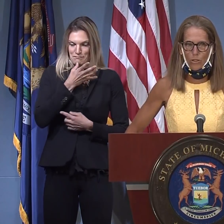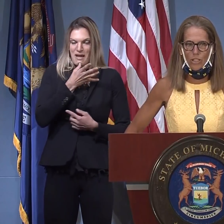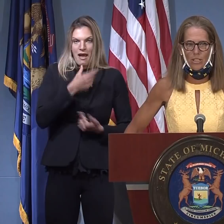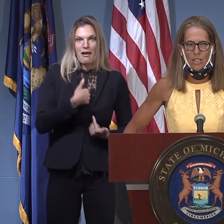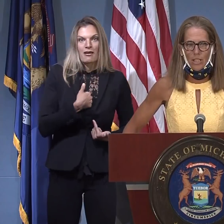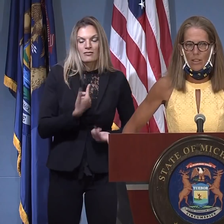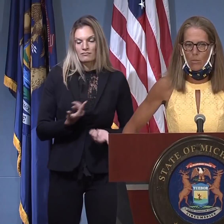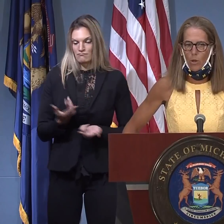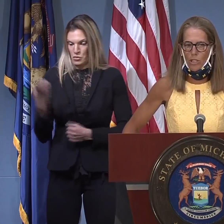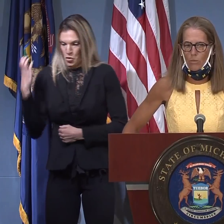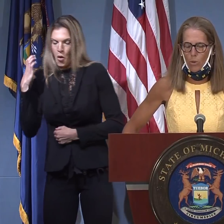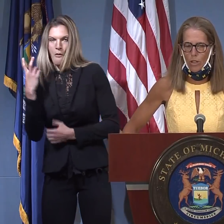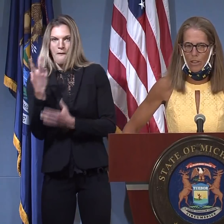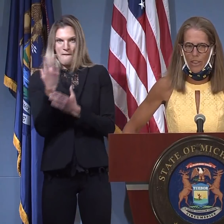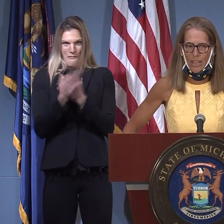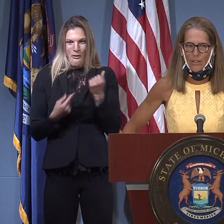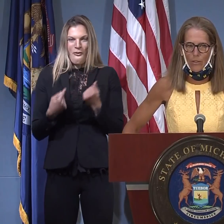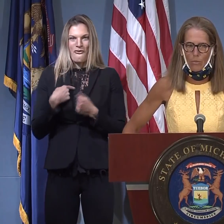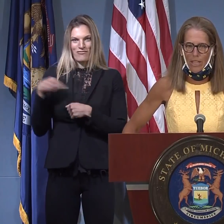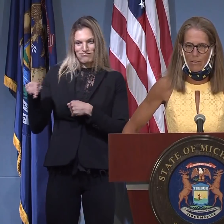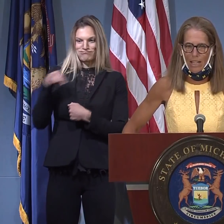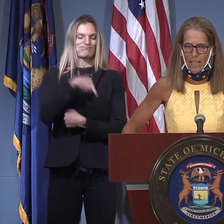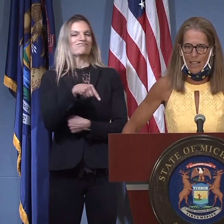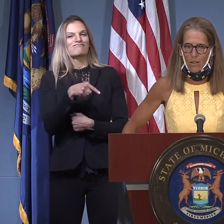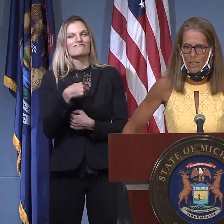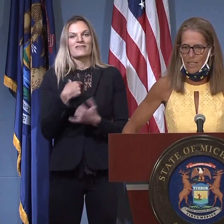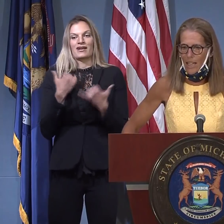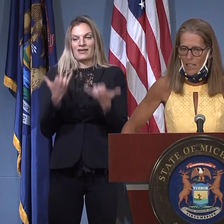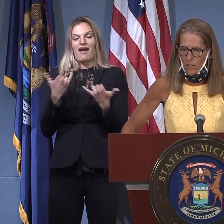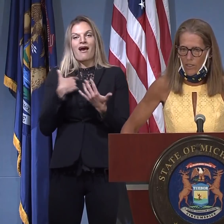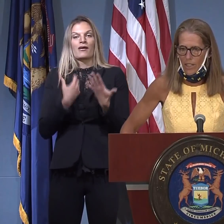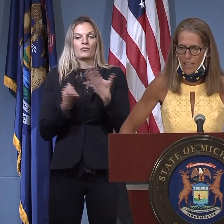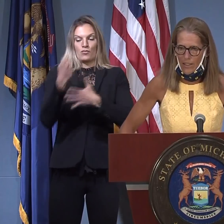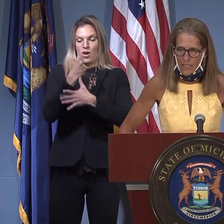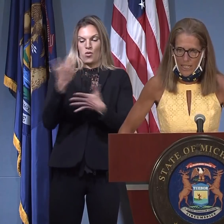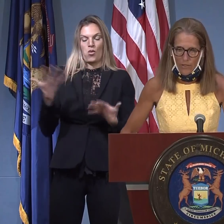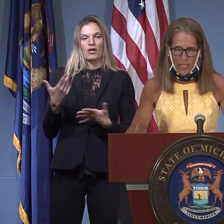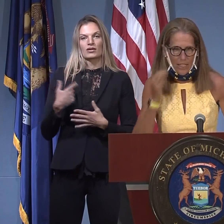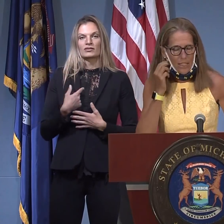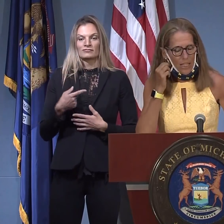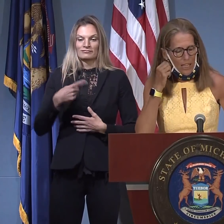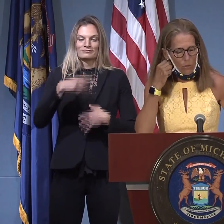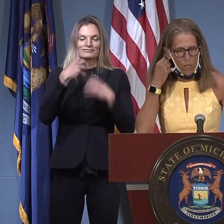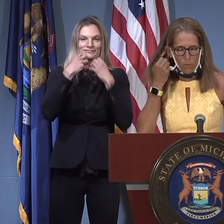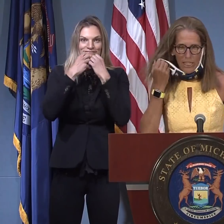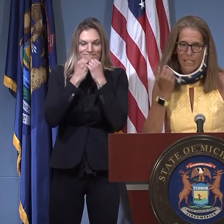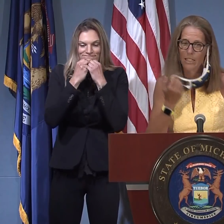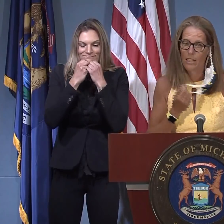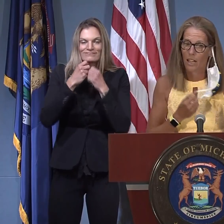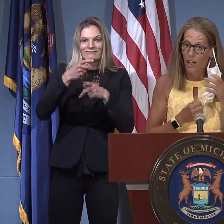IT IS TRULY AN HONOR TO BE HERE. LIKE SUSIE, AS PARENT, A MOM, A COPE, THE MOST IMPORTANT THING